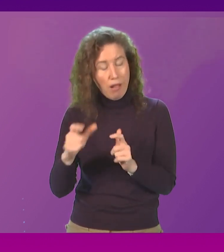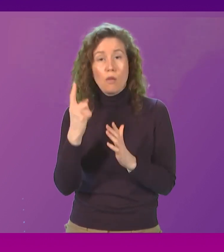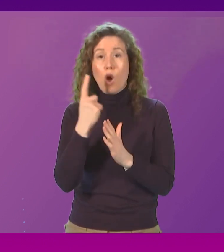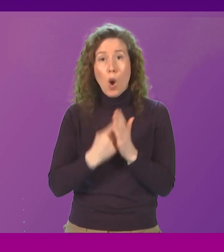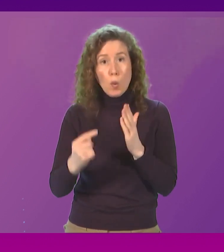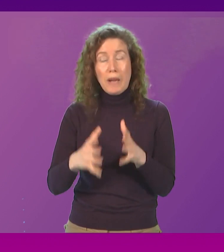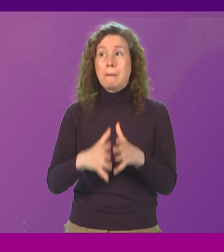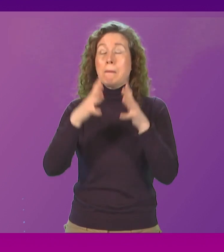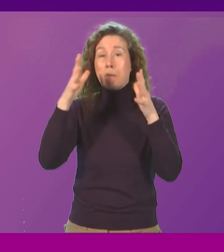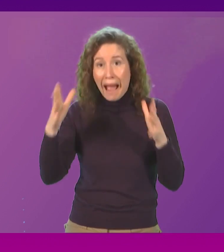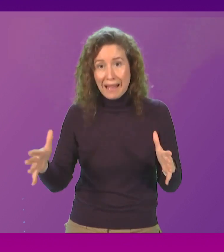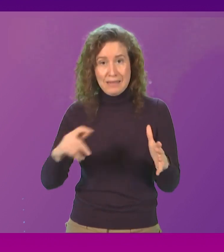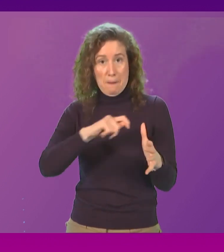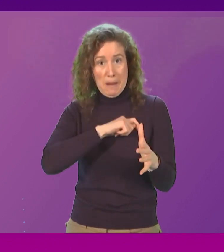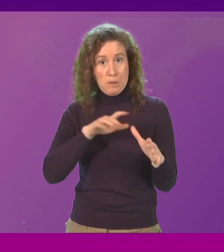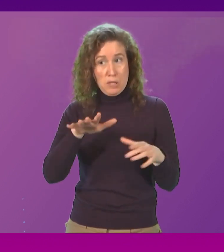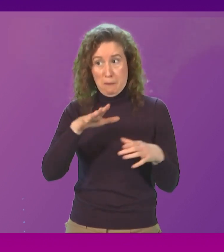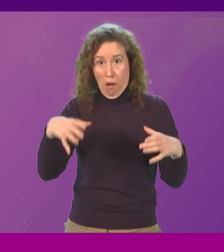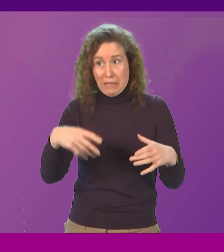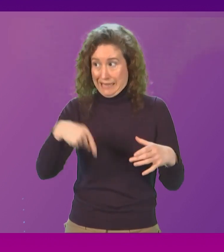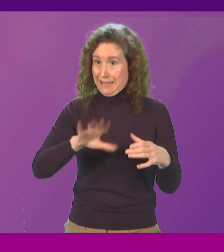mass membership party in this country.